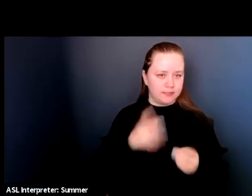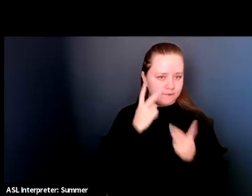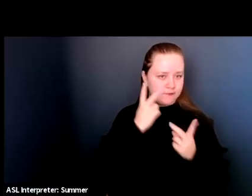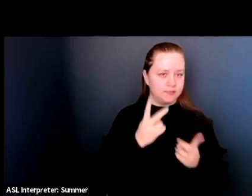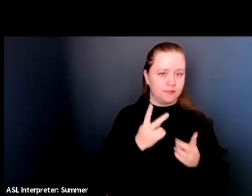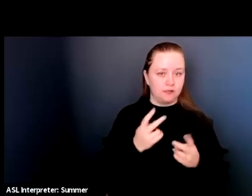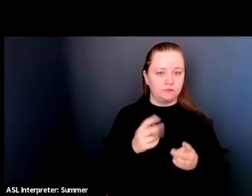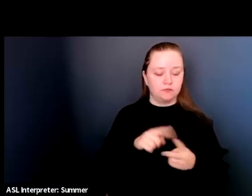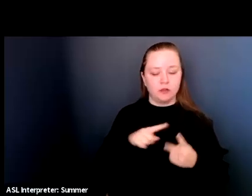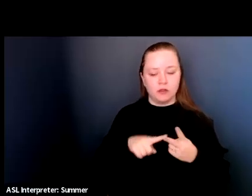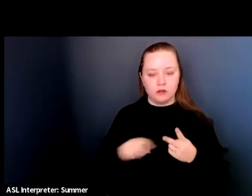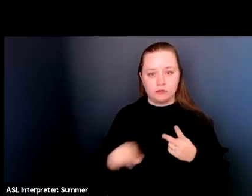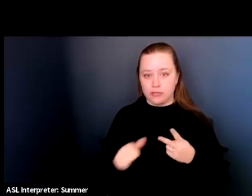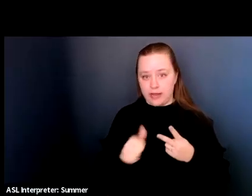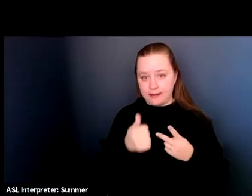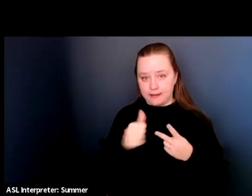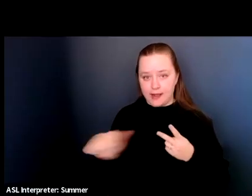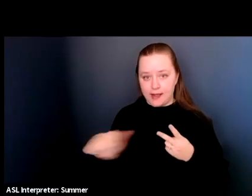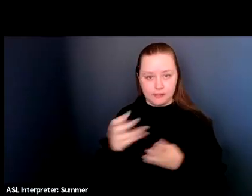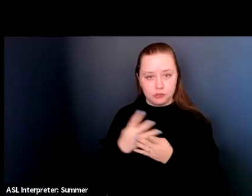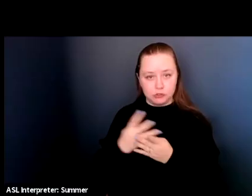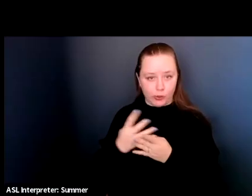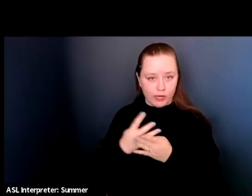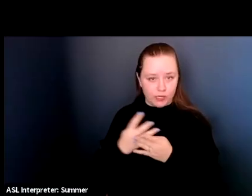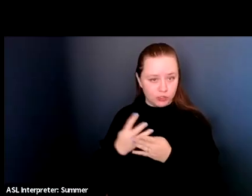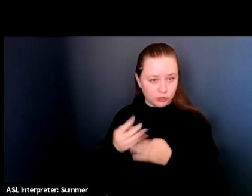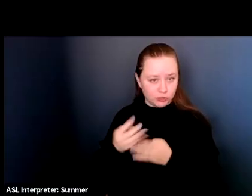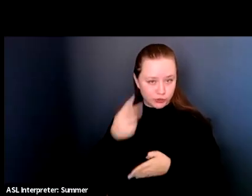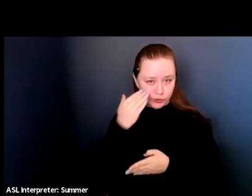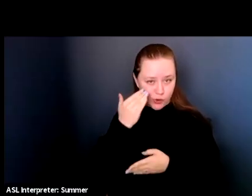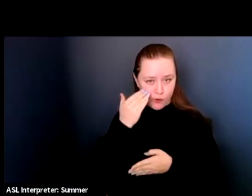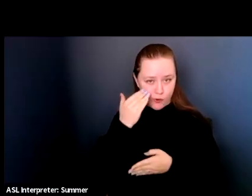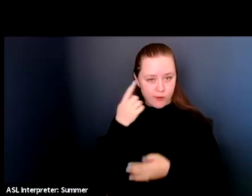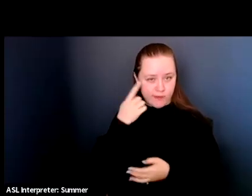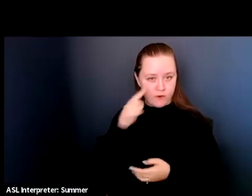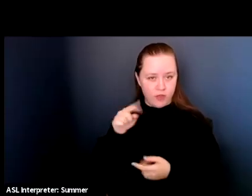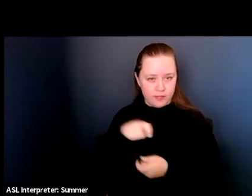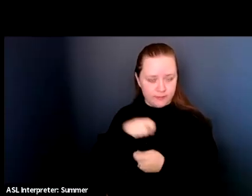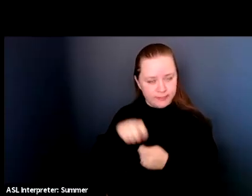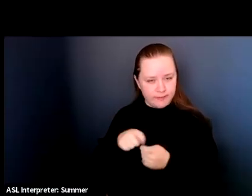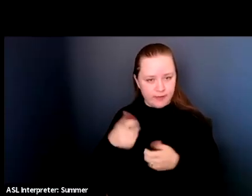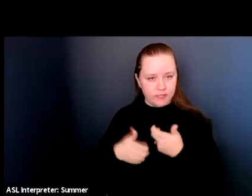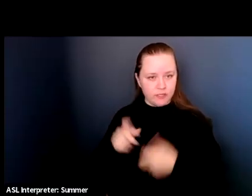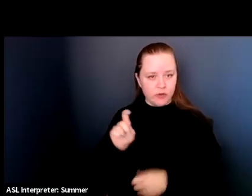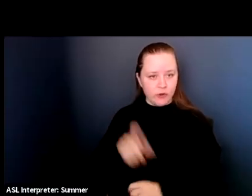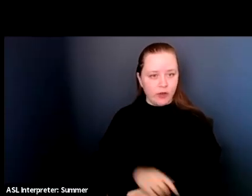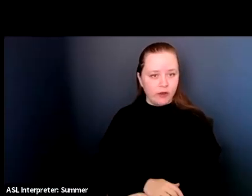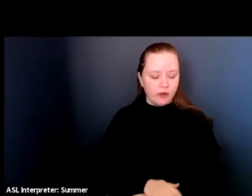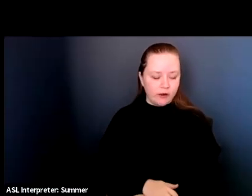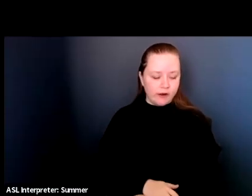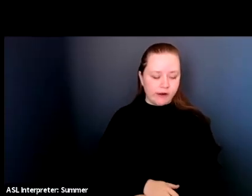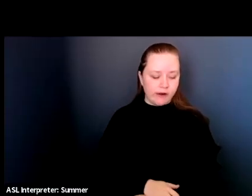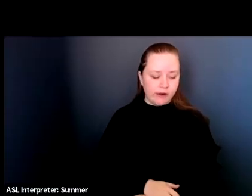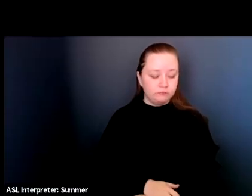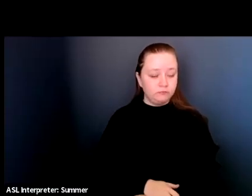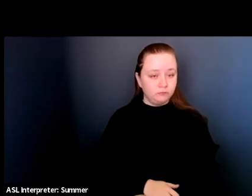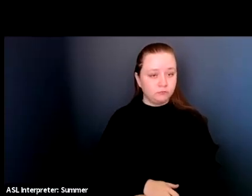that you know of for this particular issue? That is a great question.